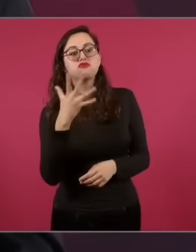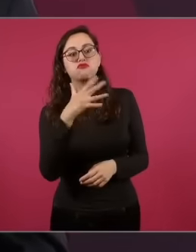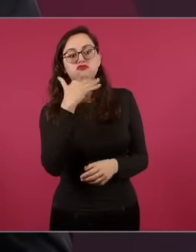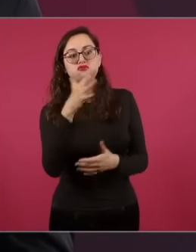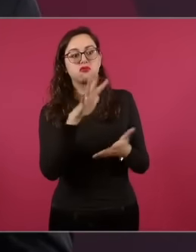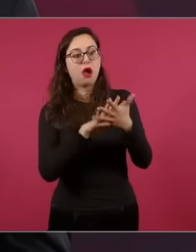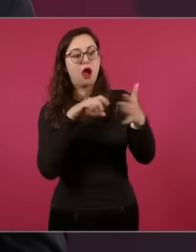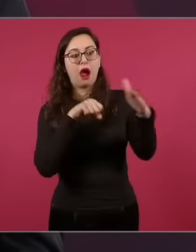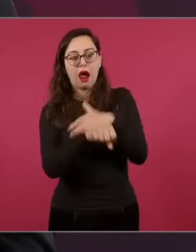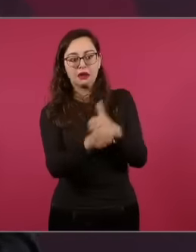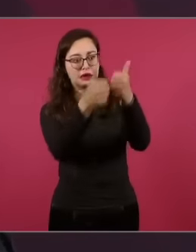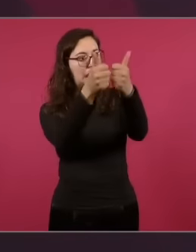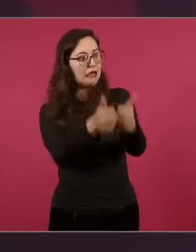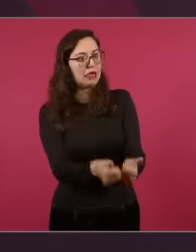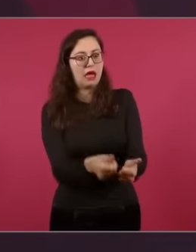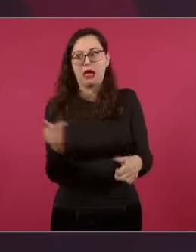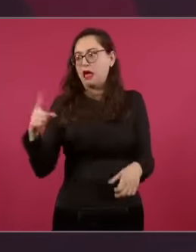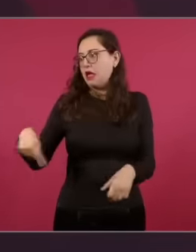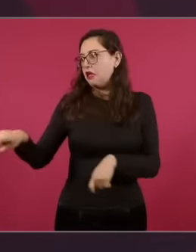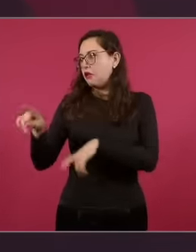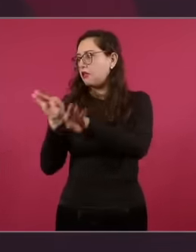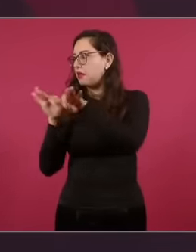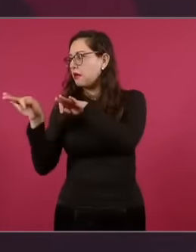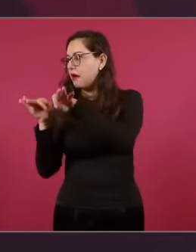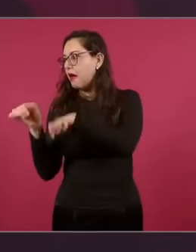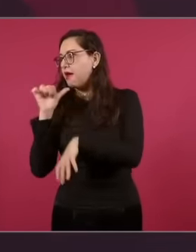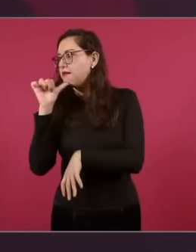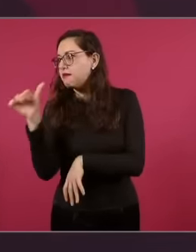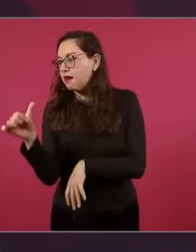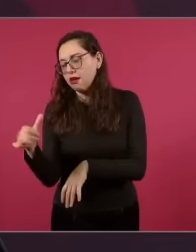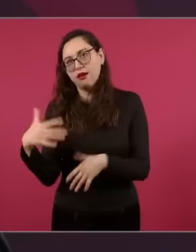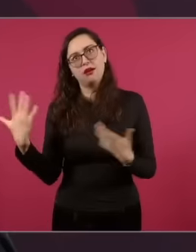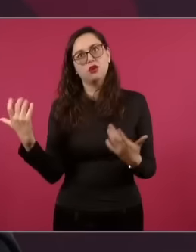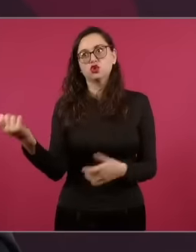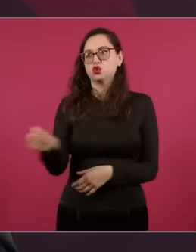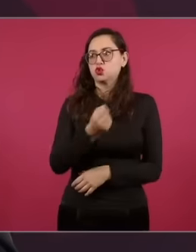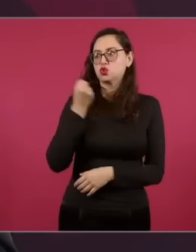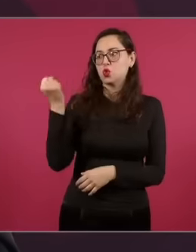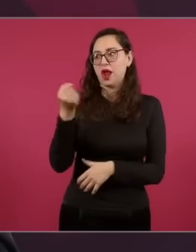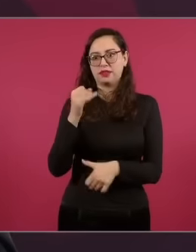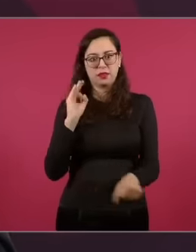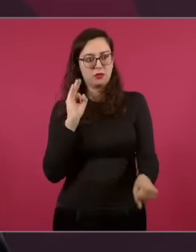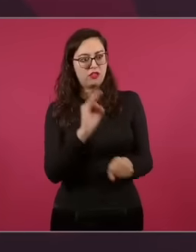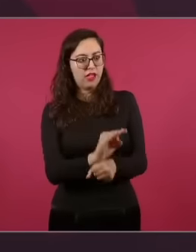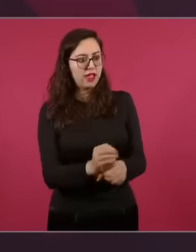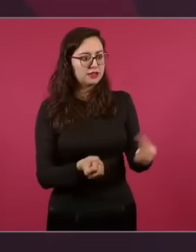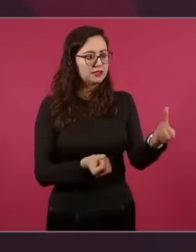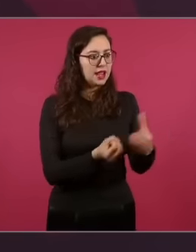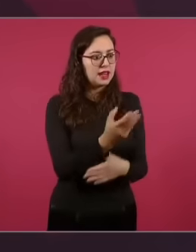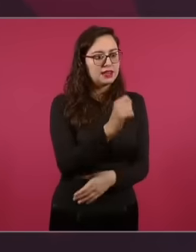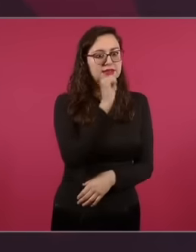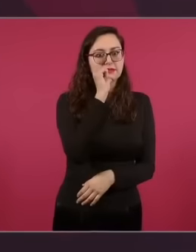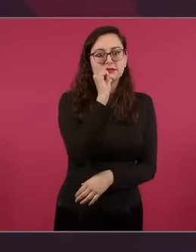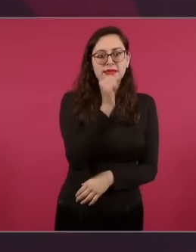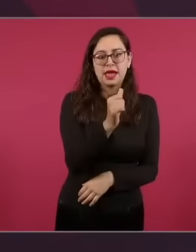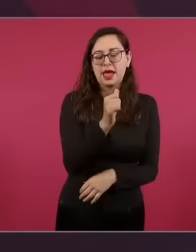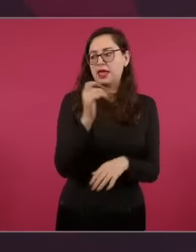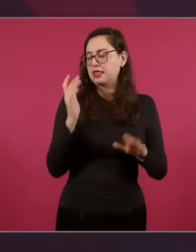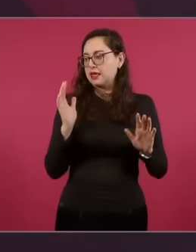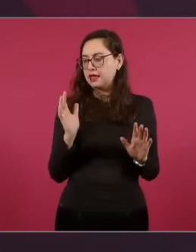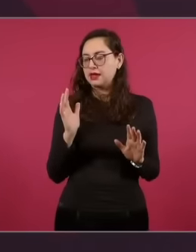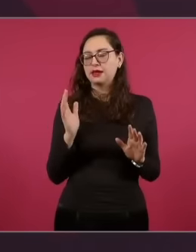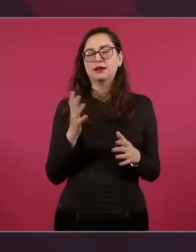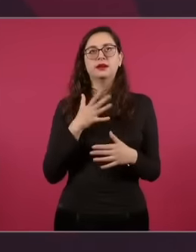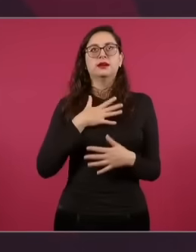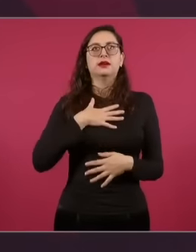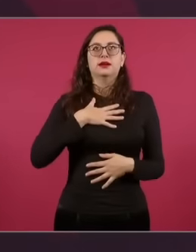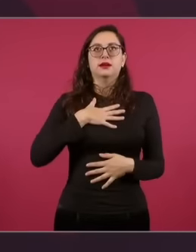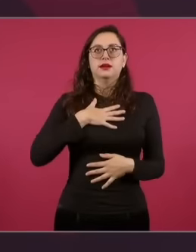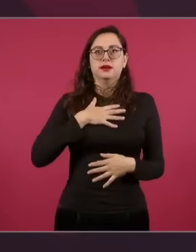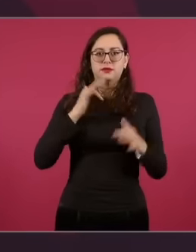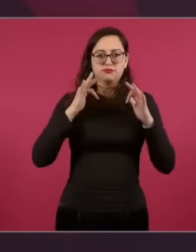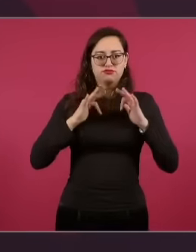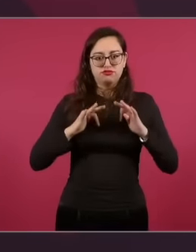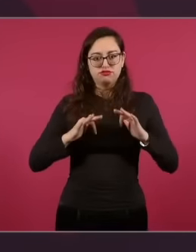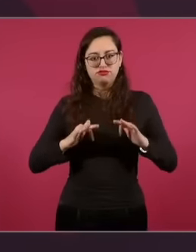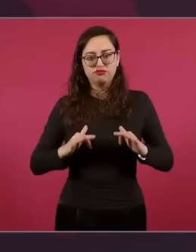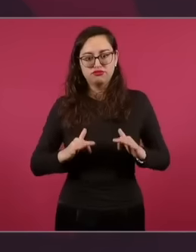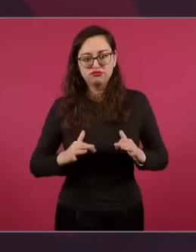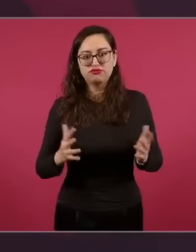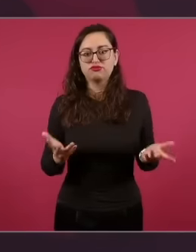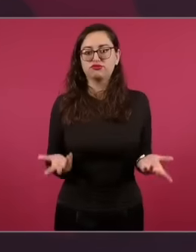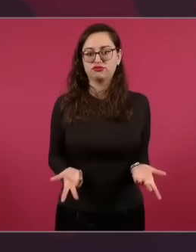eh. They are not going to continue protecting criminals from organized crime